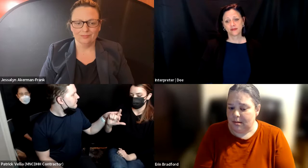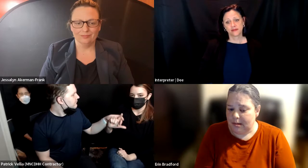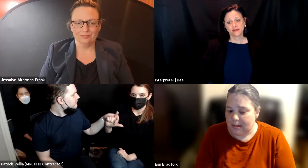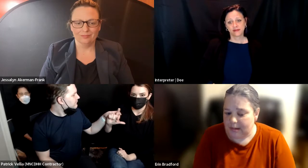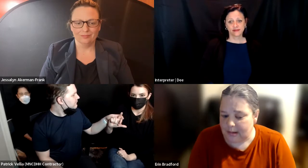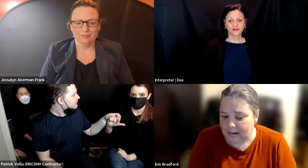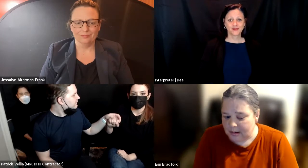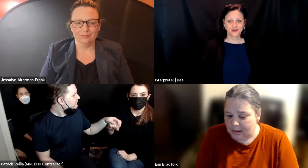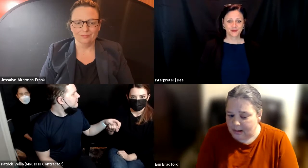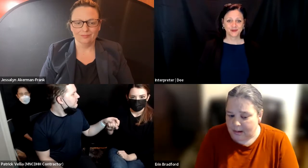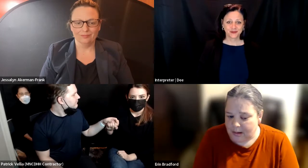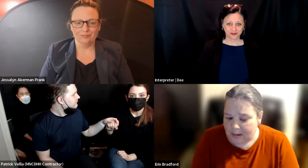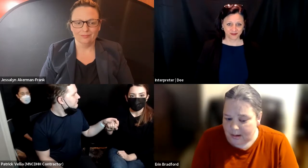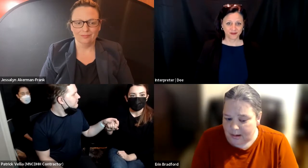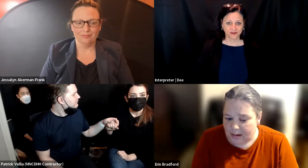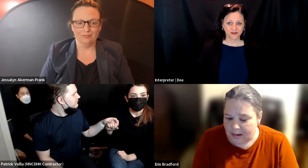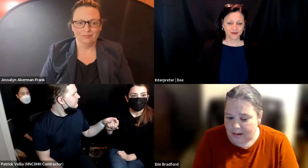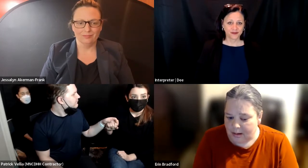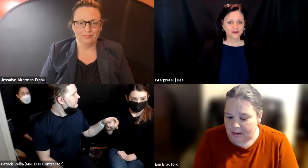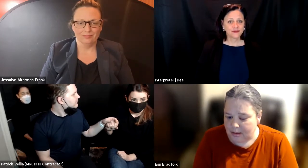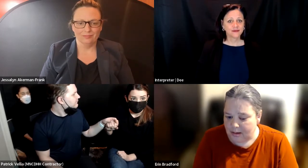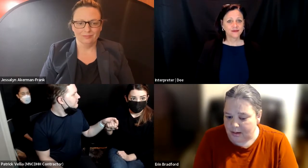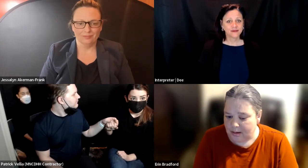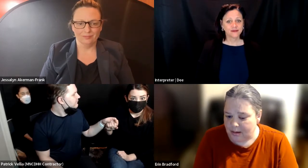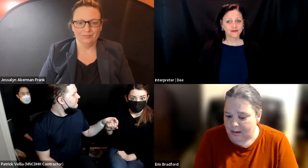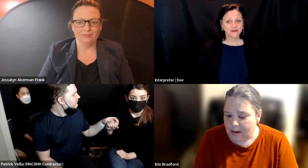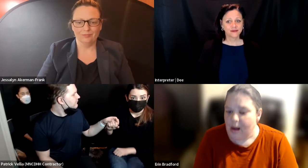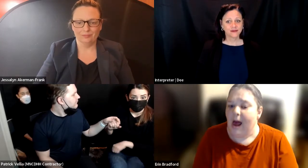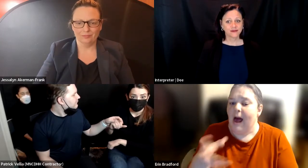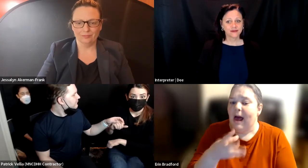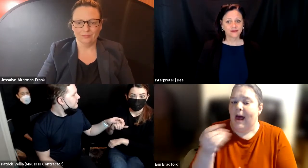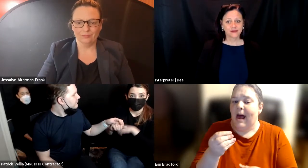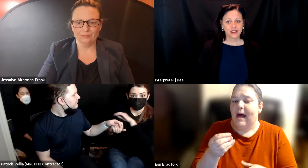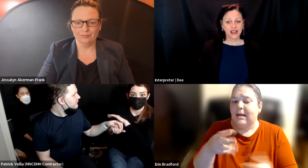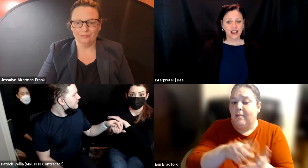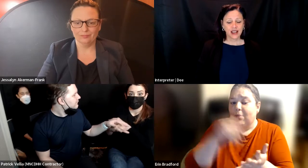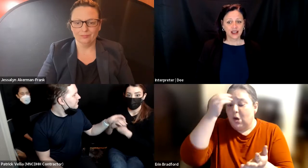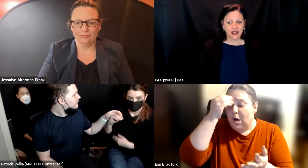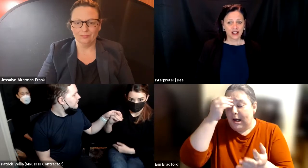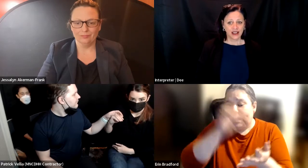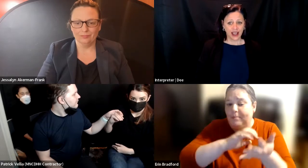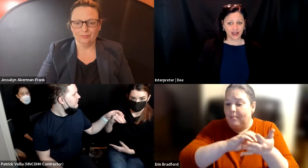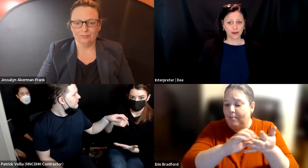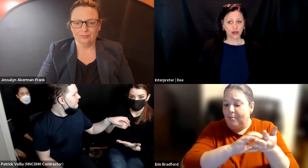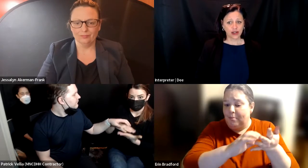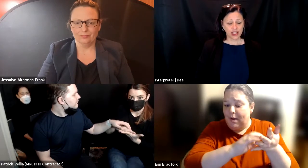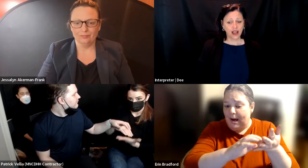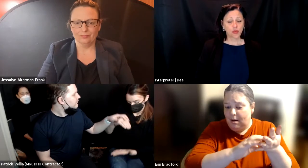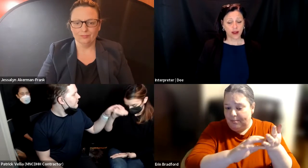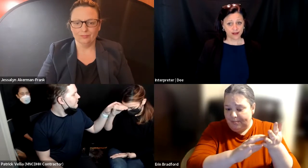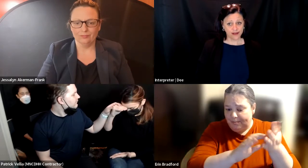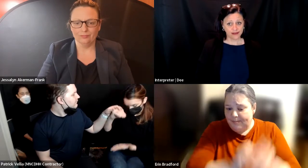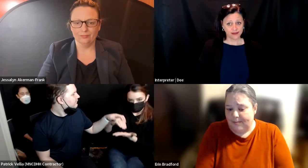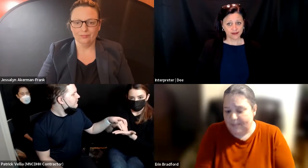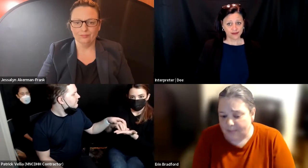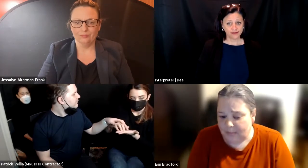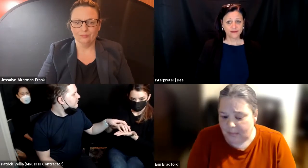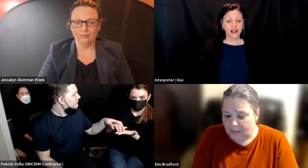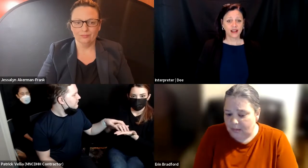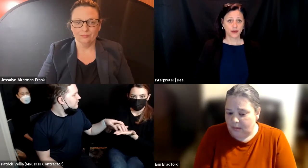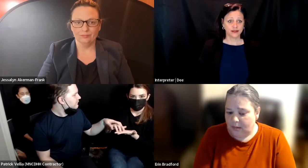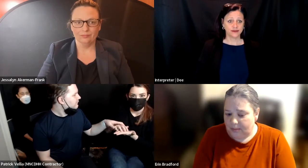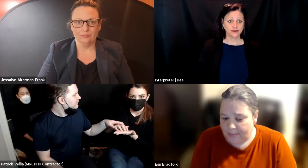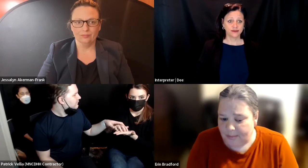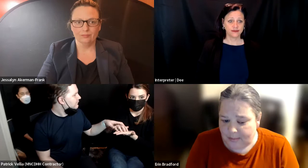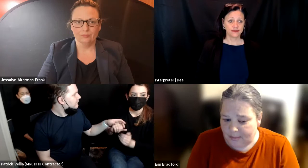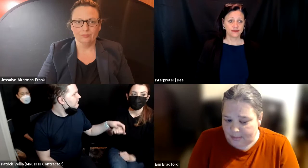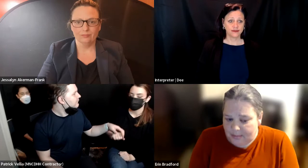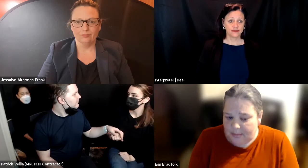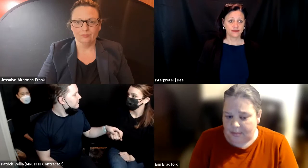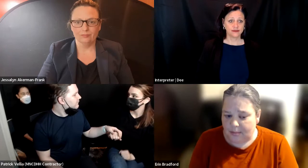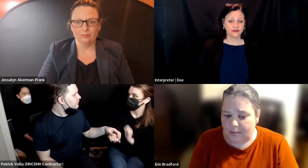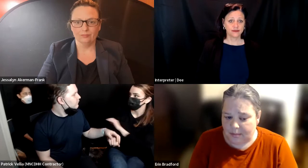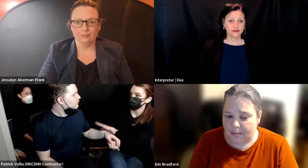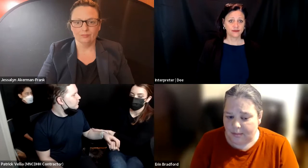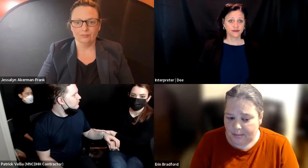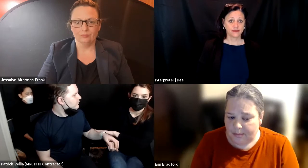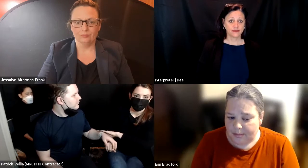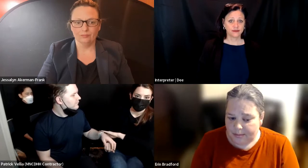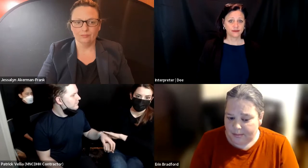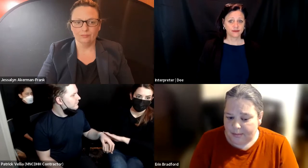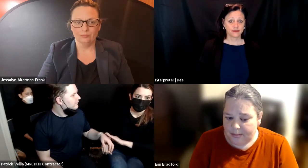And I use my voice as well as sign language for work as a librarian in the state library in North Carolina.